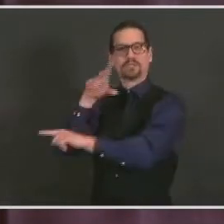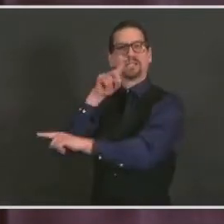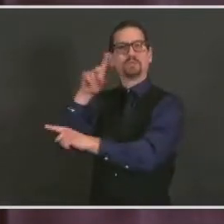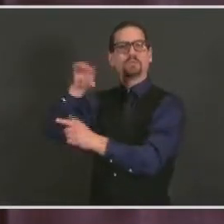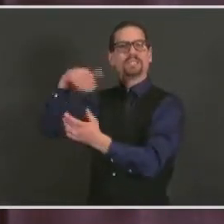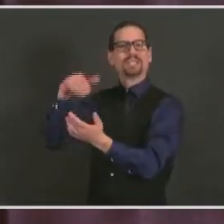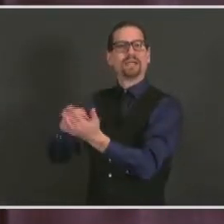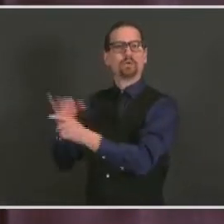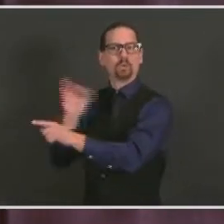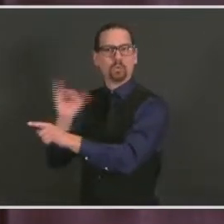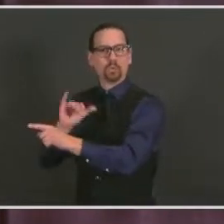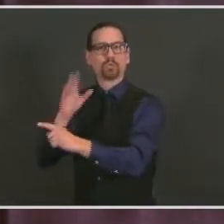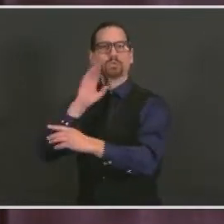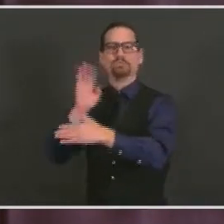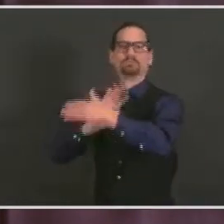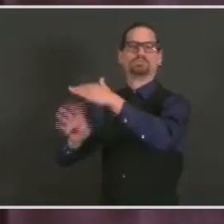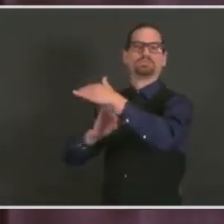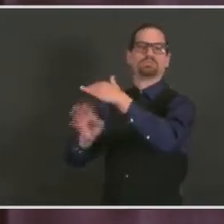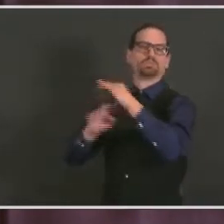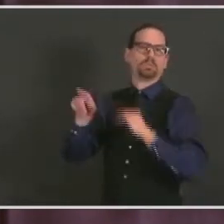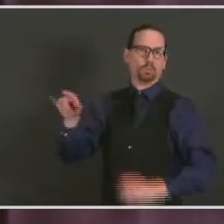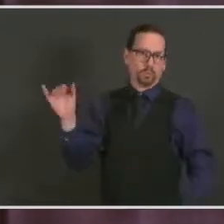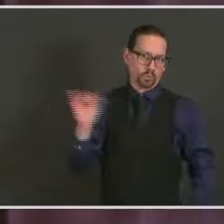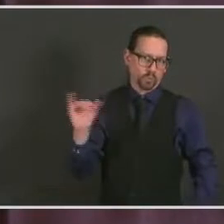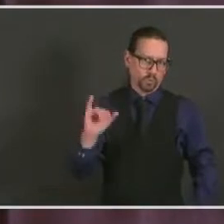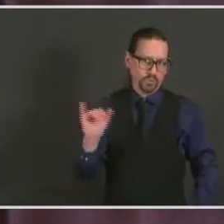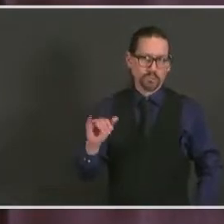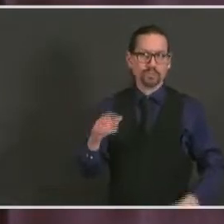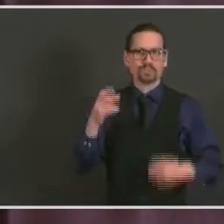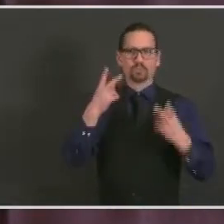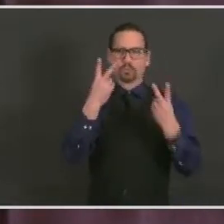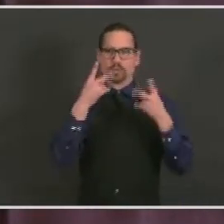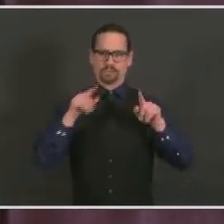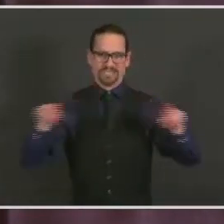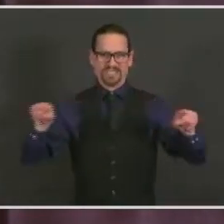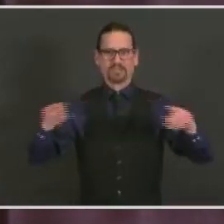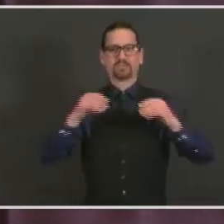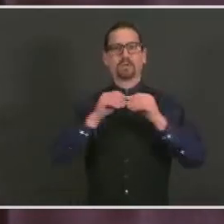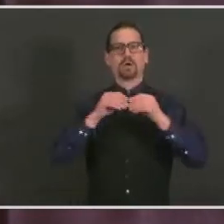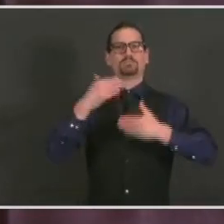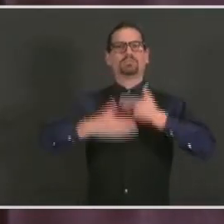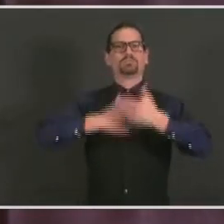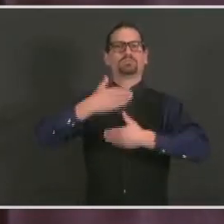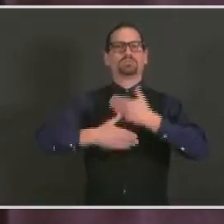WHICH WILL HELP US PLAN FOR THE BIG LAUNCH ON THURSDAY.